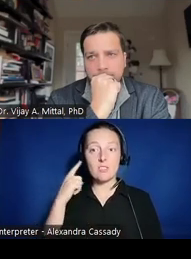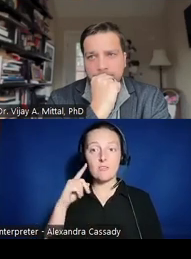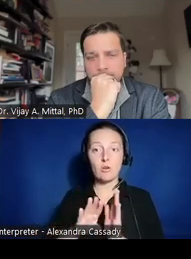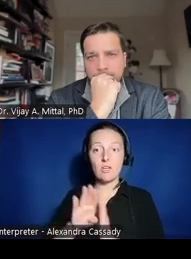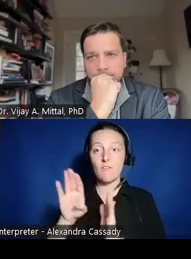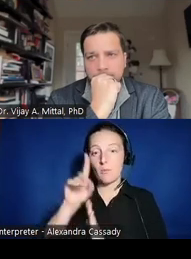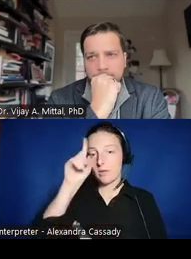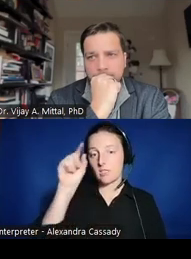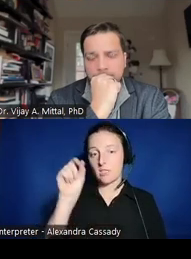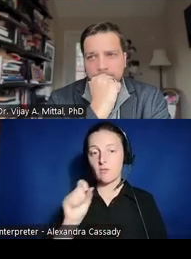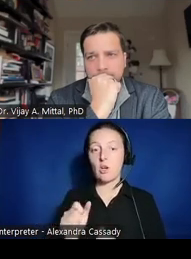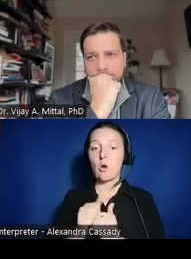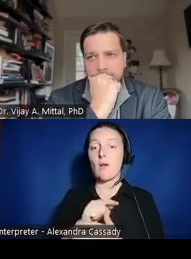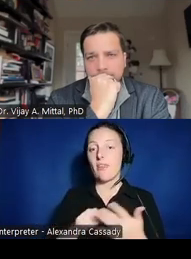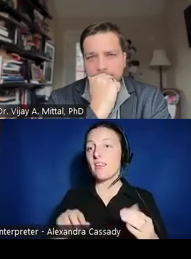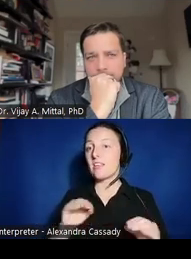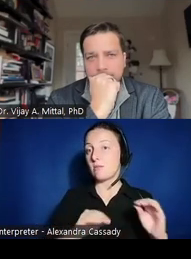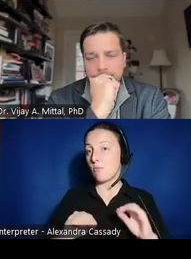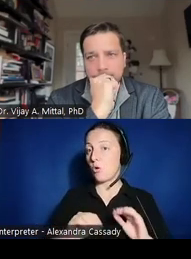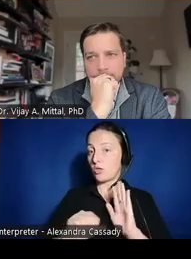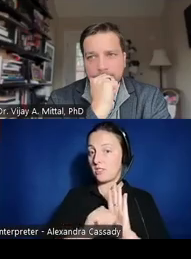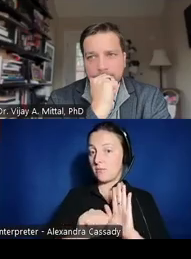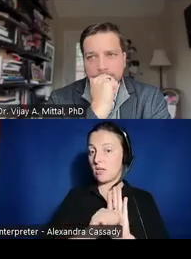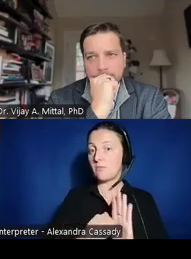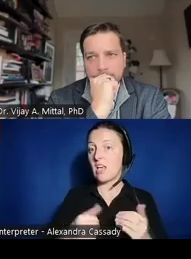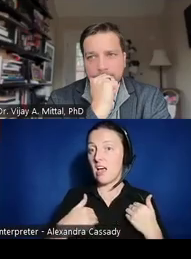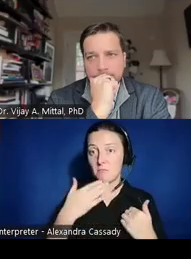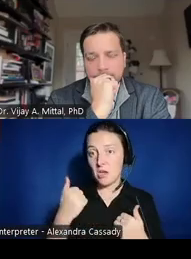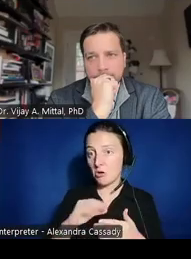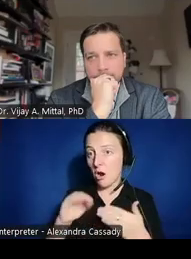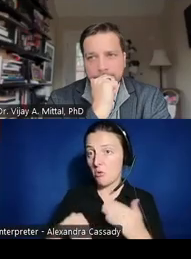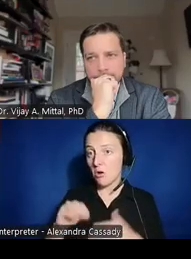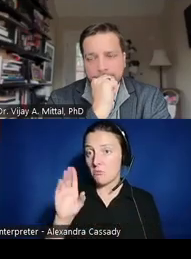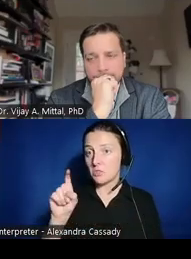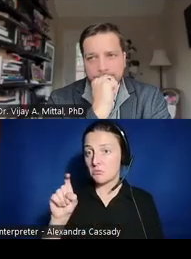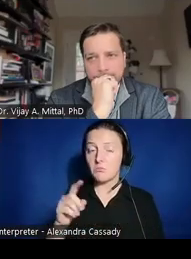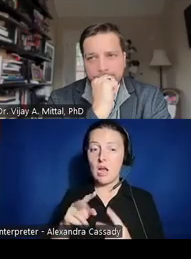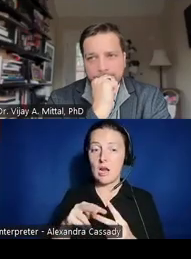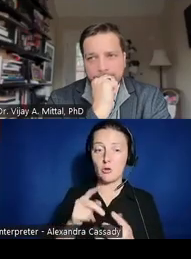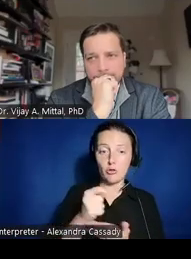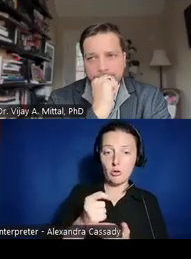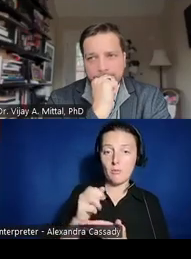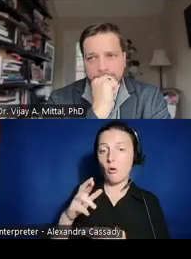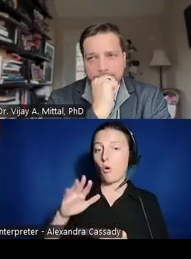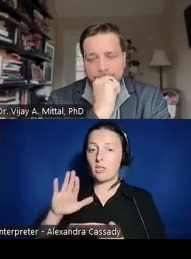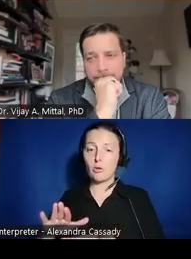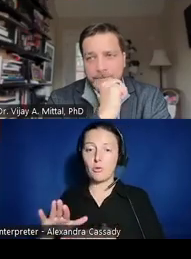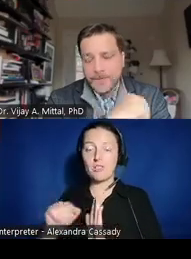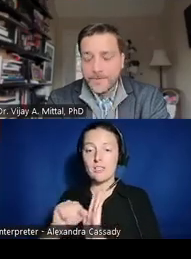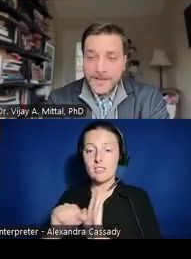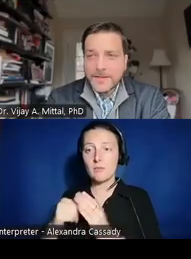motor symptoms uh have better outcomes either treatment or decreased symptom burden. Oh that